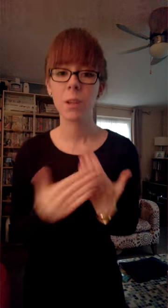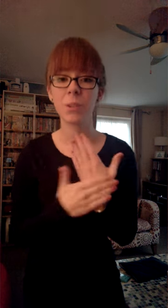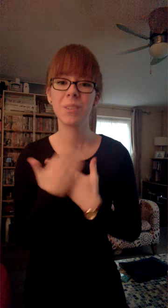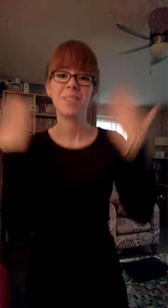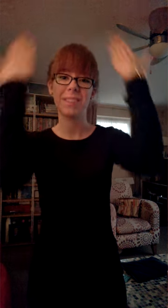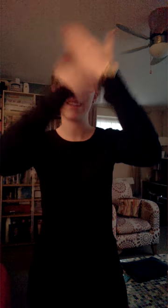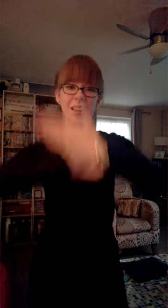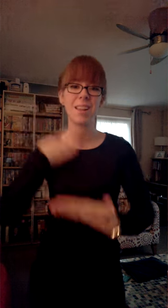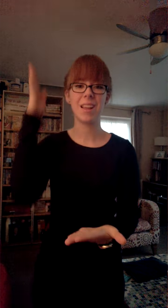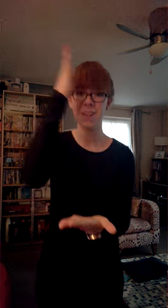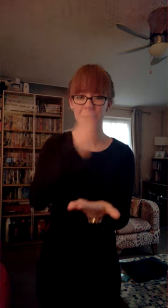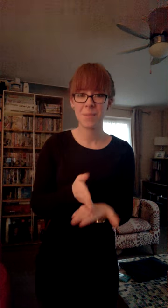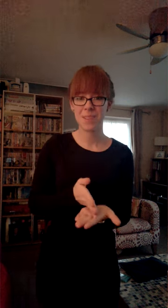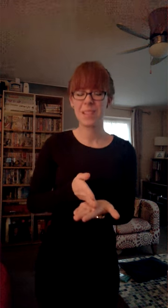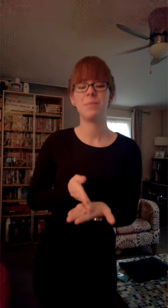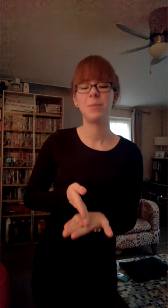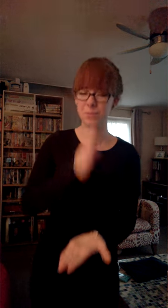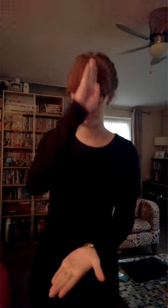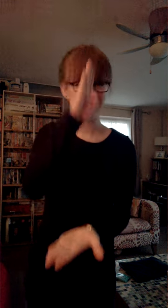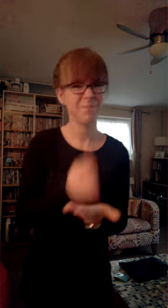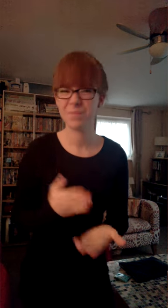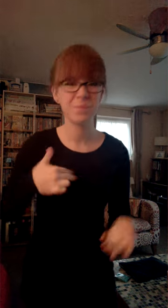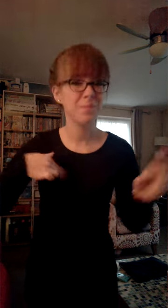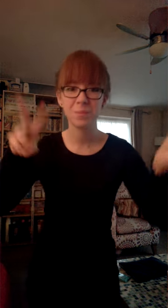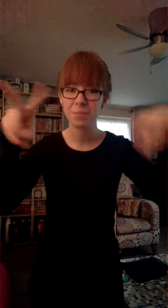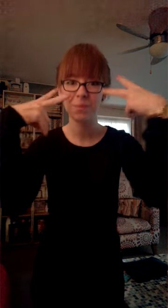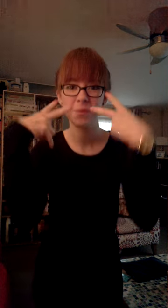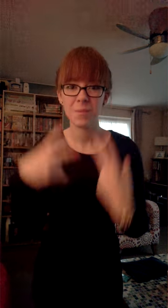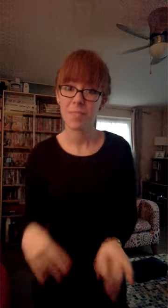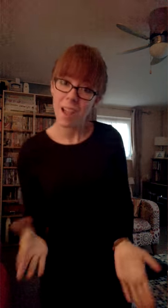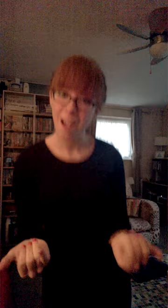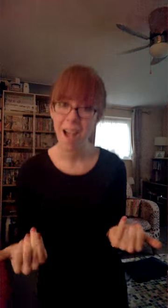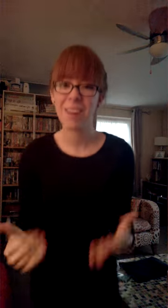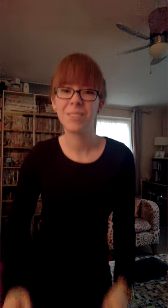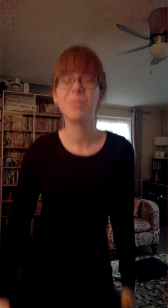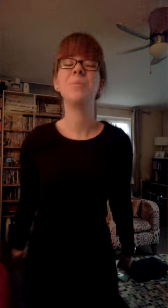Well it's Saturday night and we in the spot Don't believe me just watch (come on)